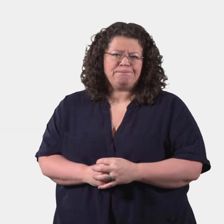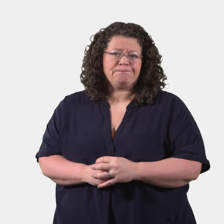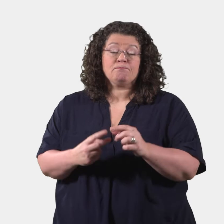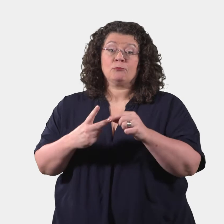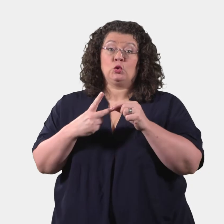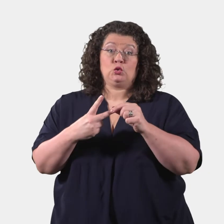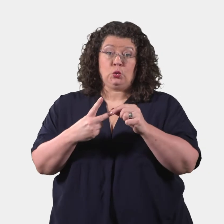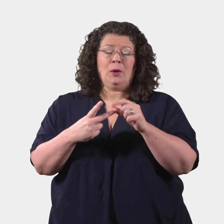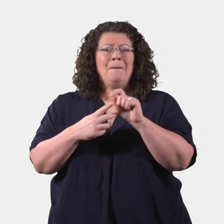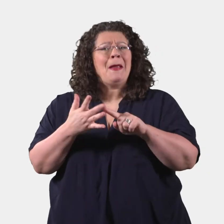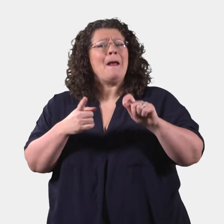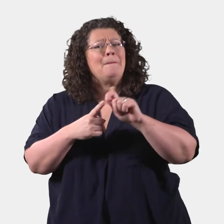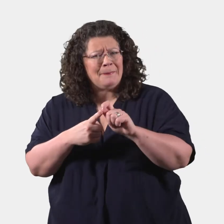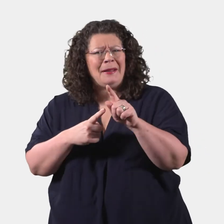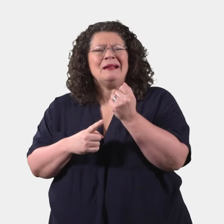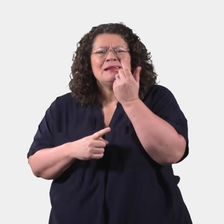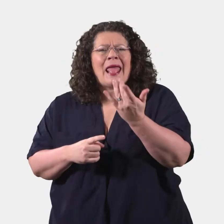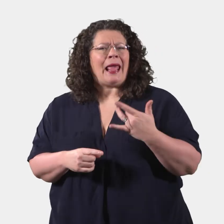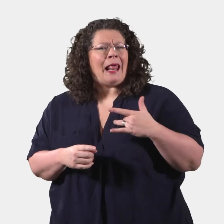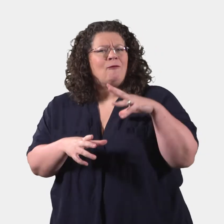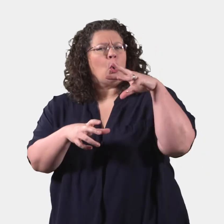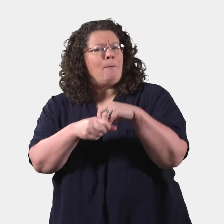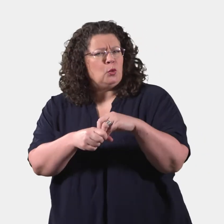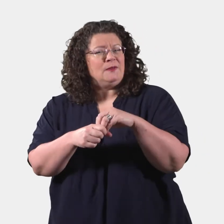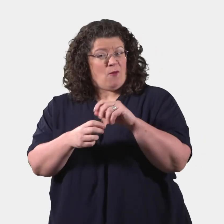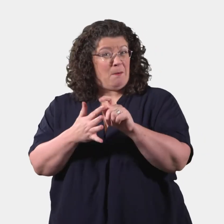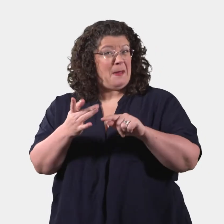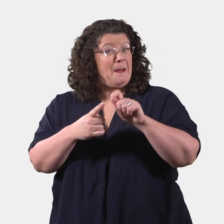Two, the daily living component of Personal Pndependence Payment, PIP.